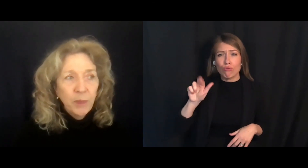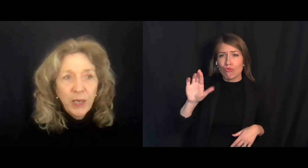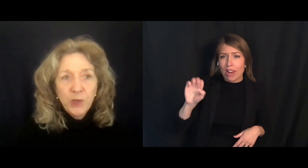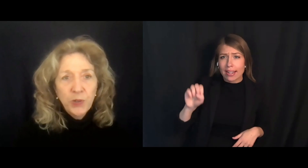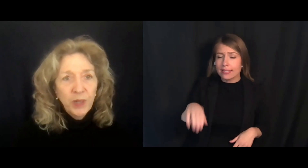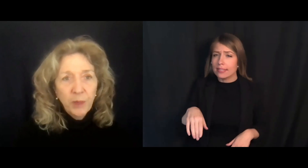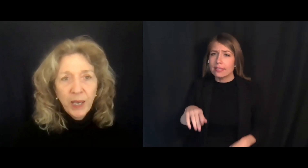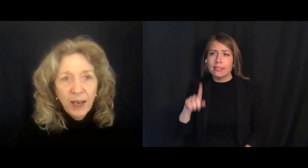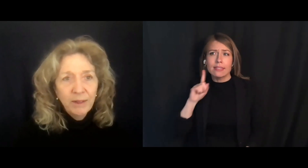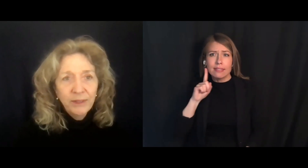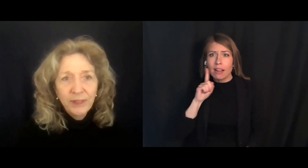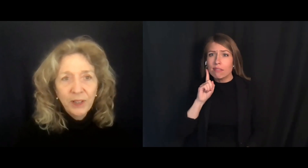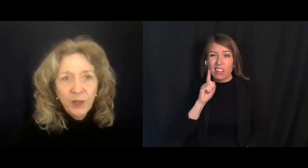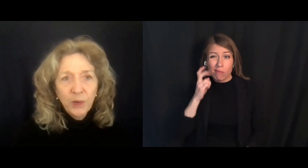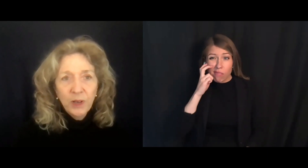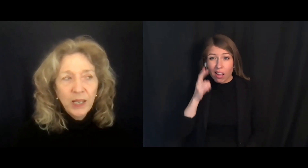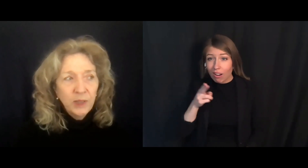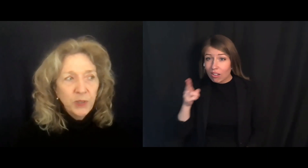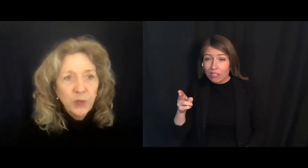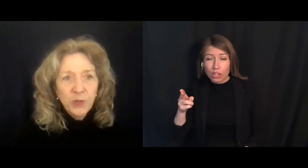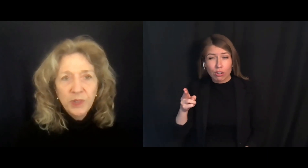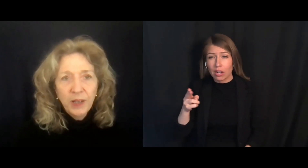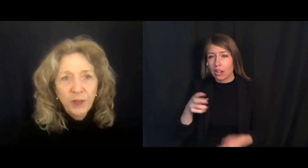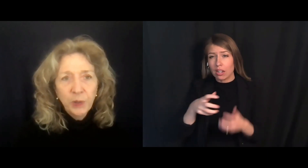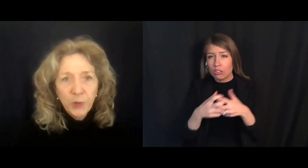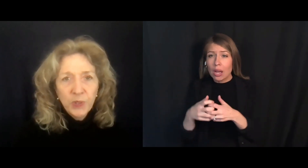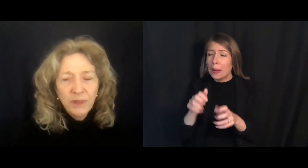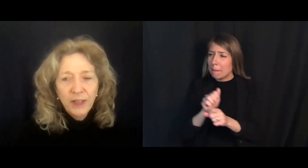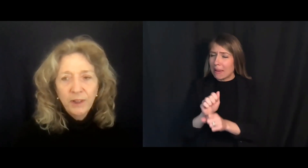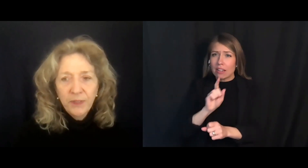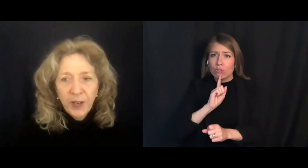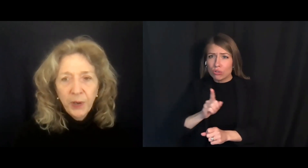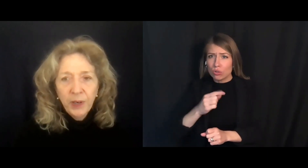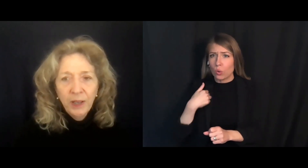in making sure that we have institutions that are inclusive, that are fair,